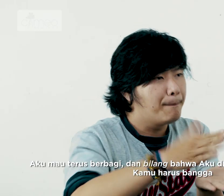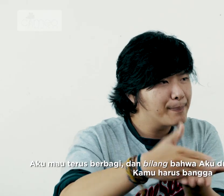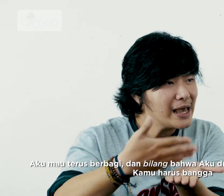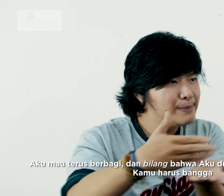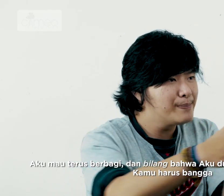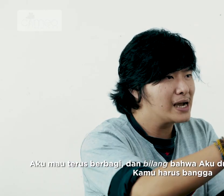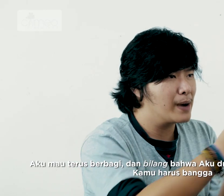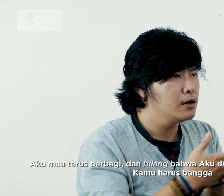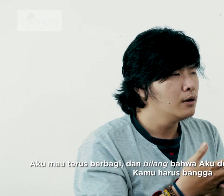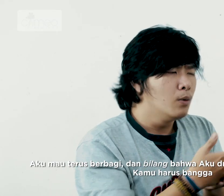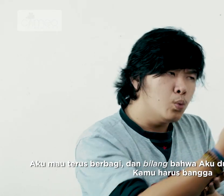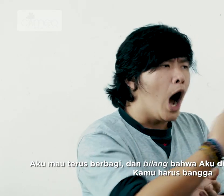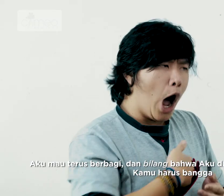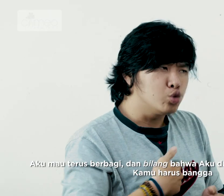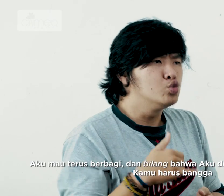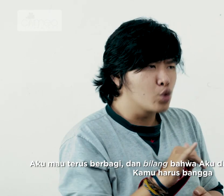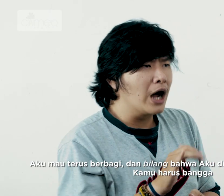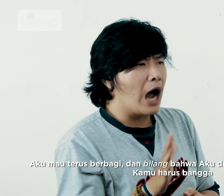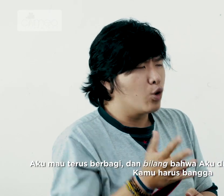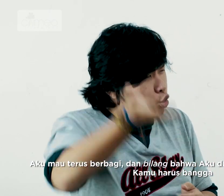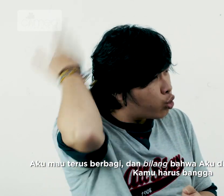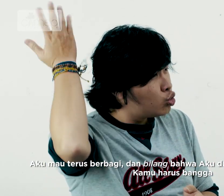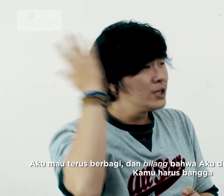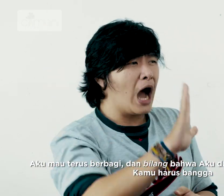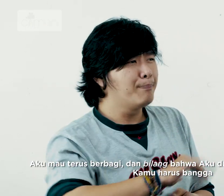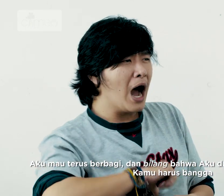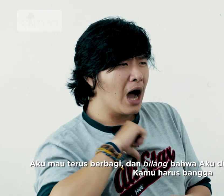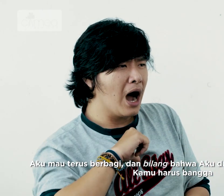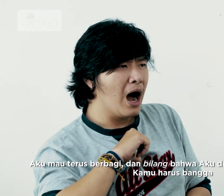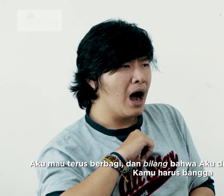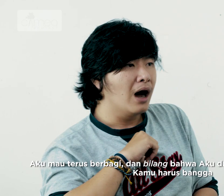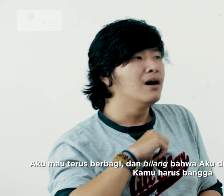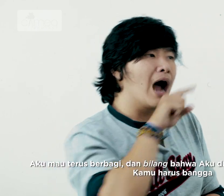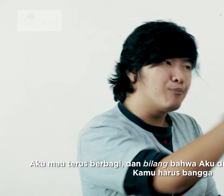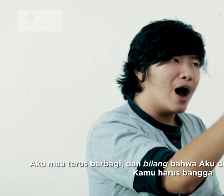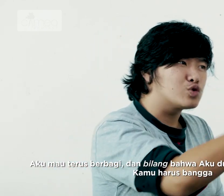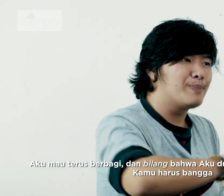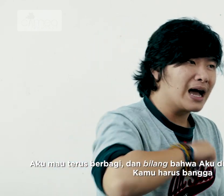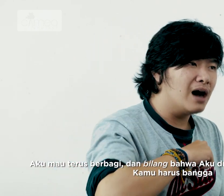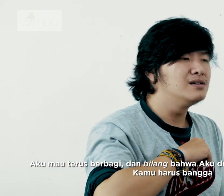I want to share and tell that I wasn't proud back then. You have to be proud.